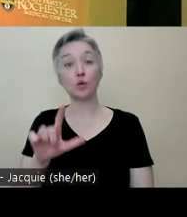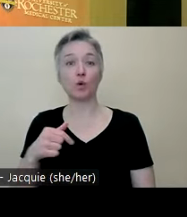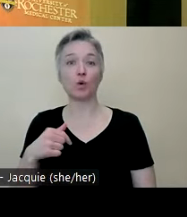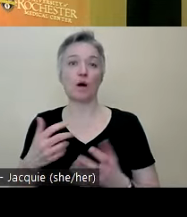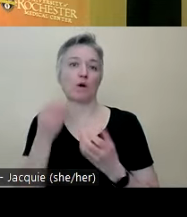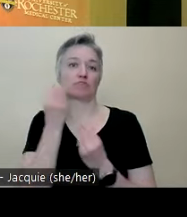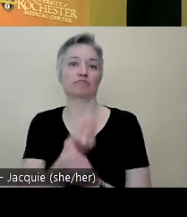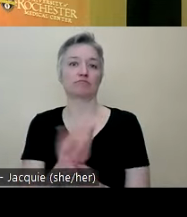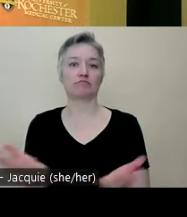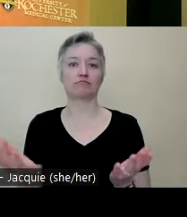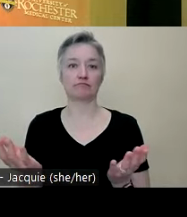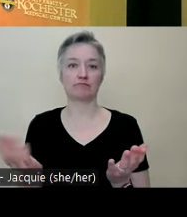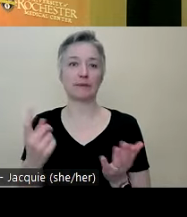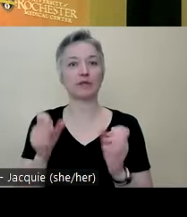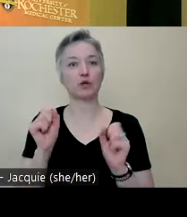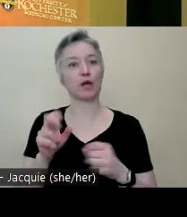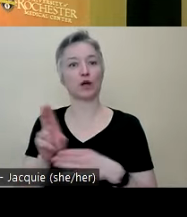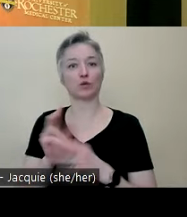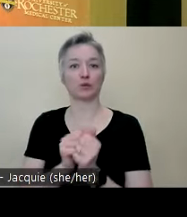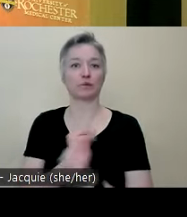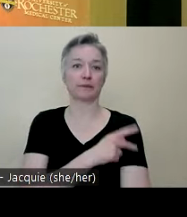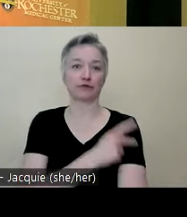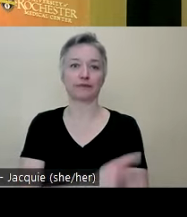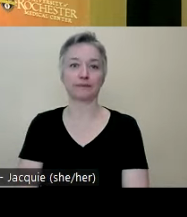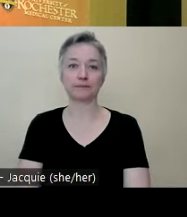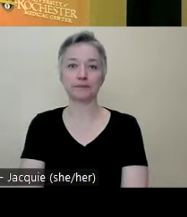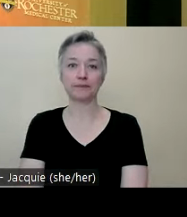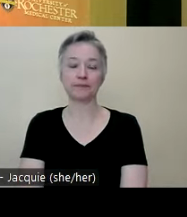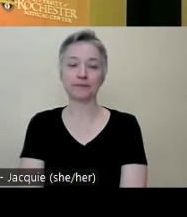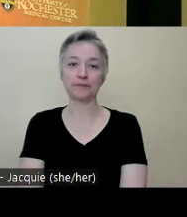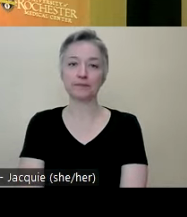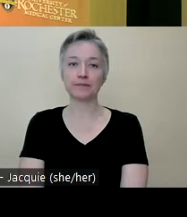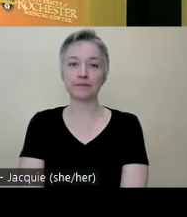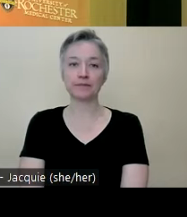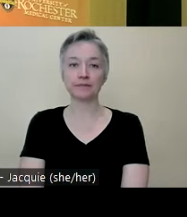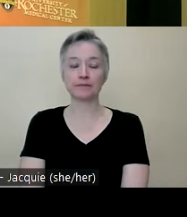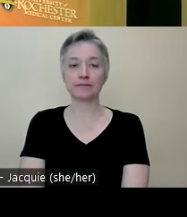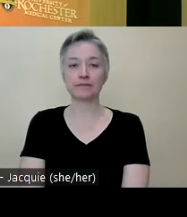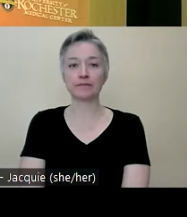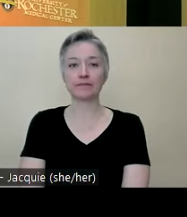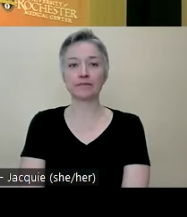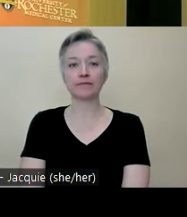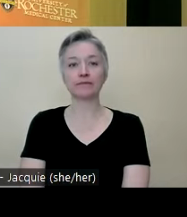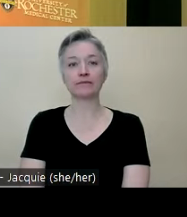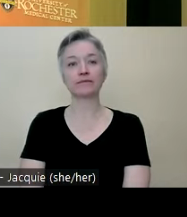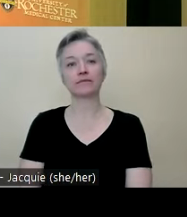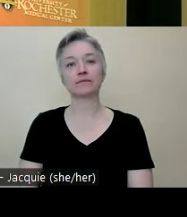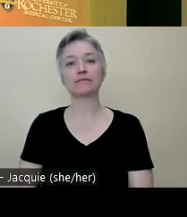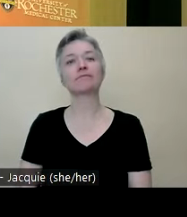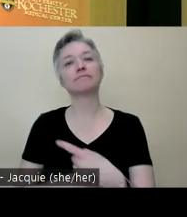bring back to patients so this is going to be an an assessment approach slash tool that